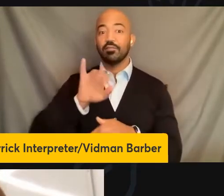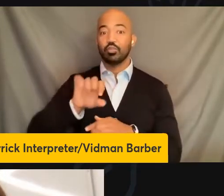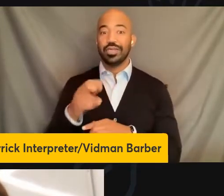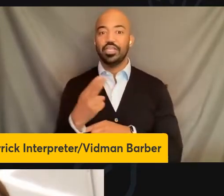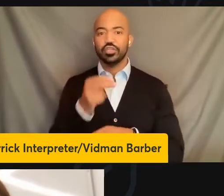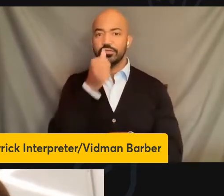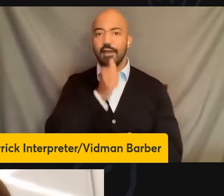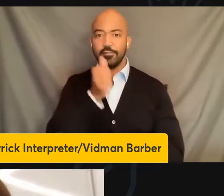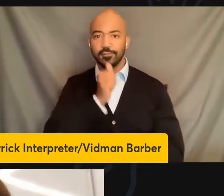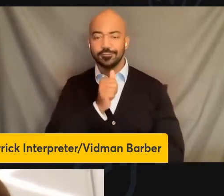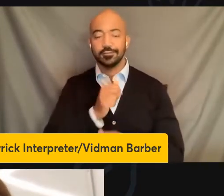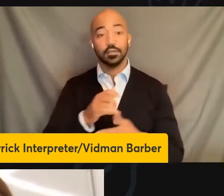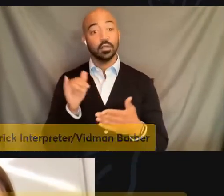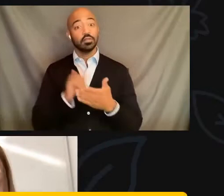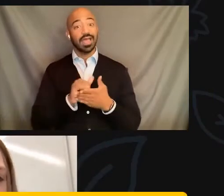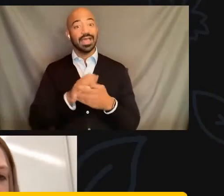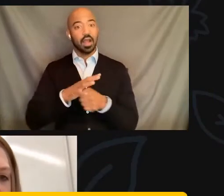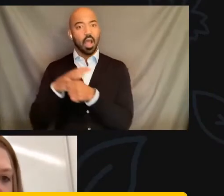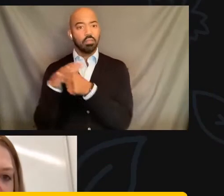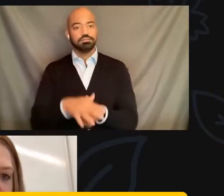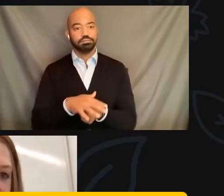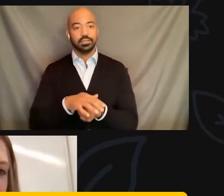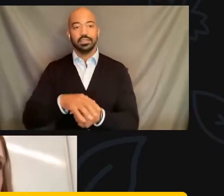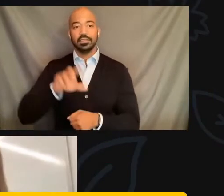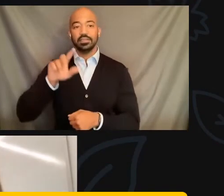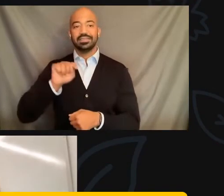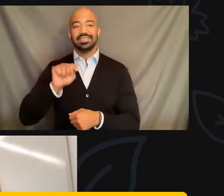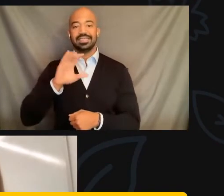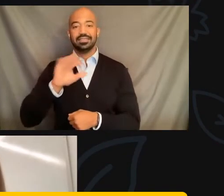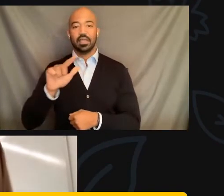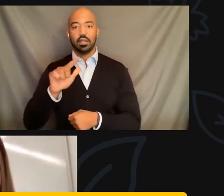generally suppressing the T cell response or can you hypothesize on that?